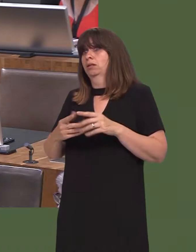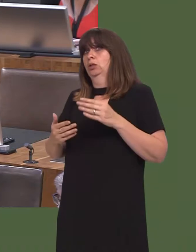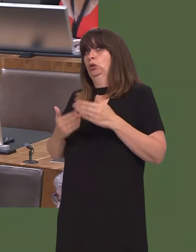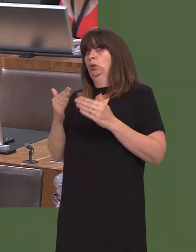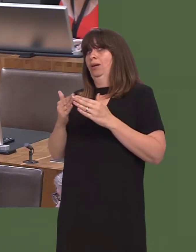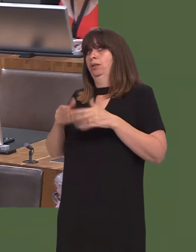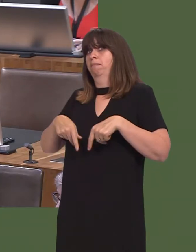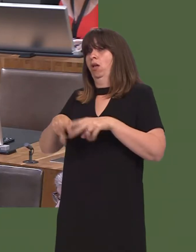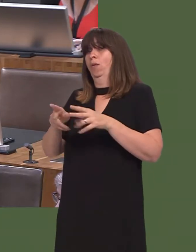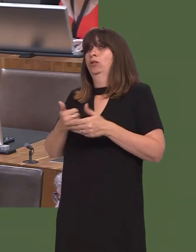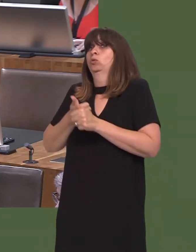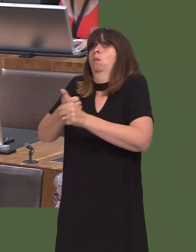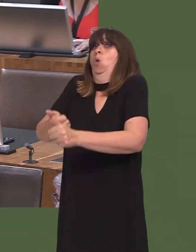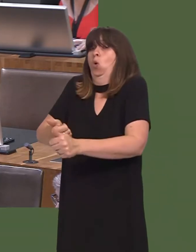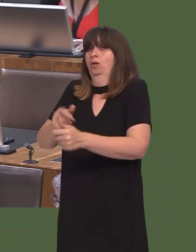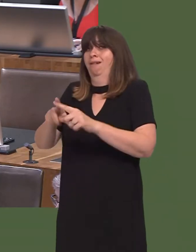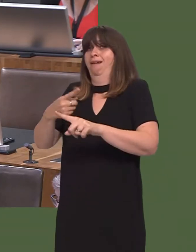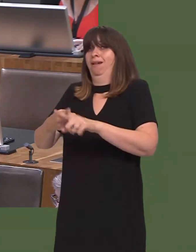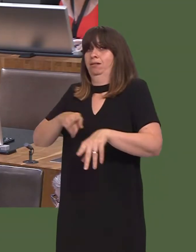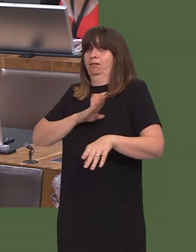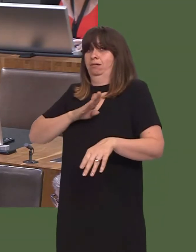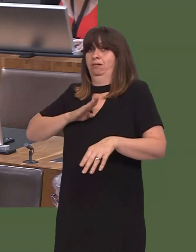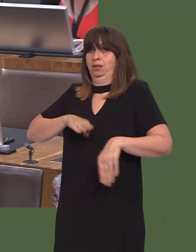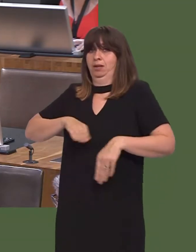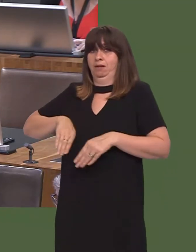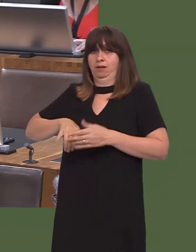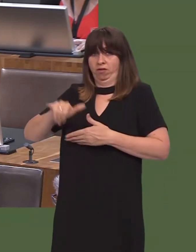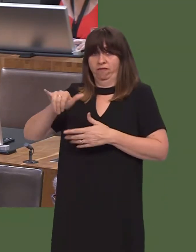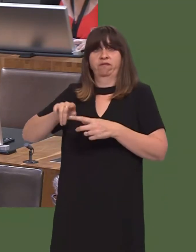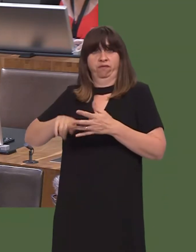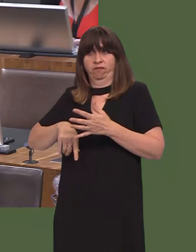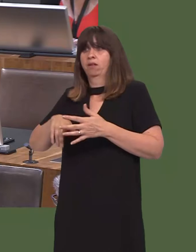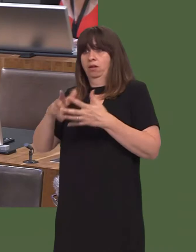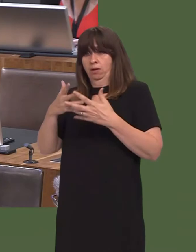pathway to help ex-service personnel; the national pathway for ex-offenders; the pathway